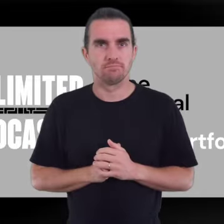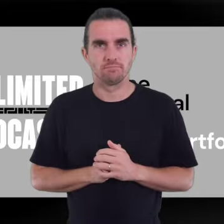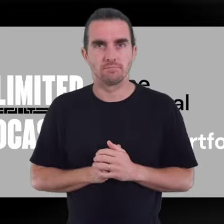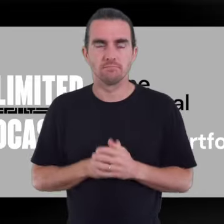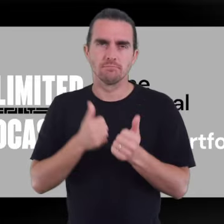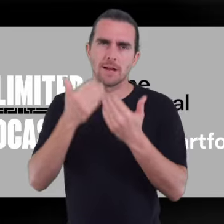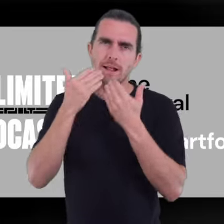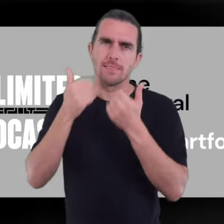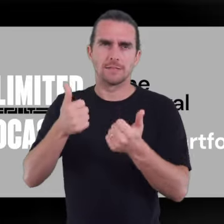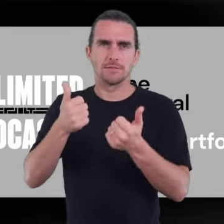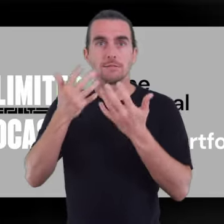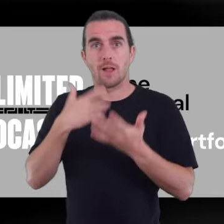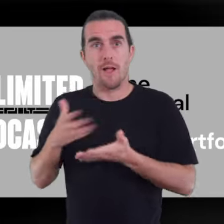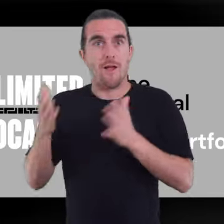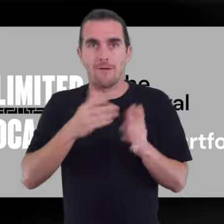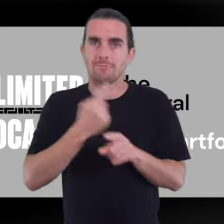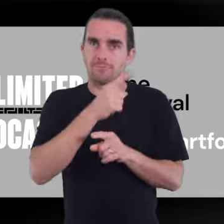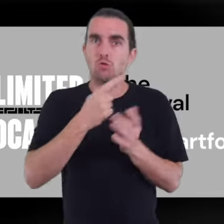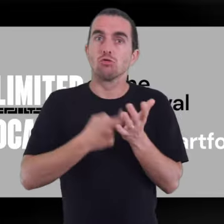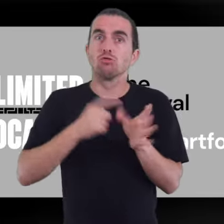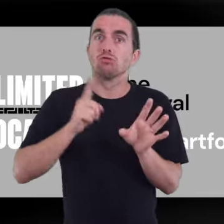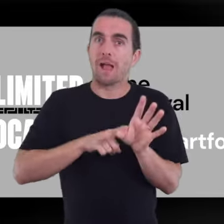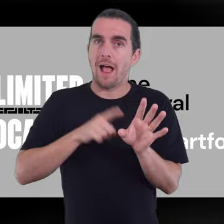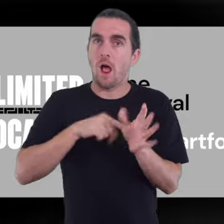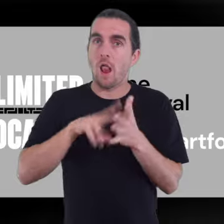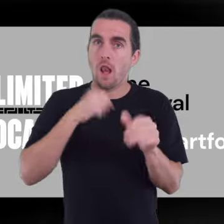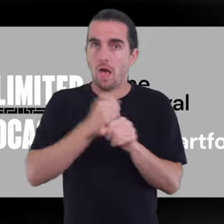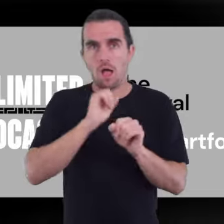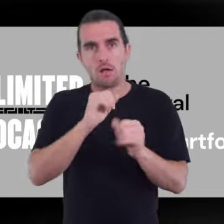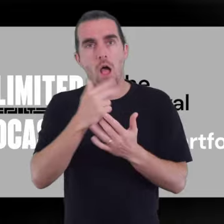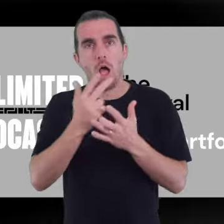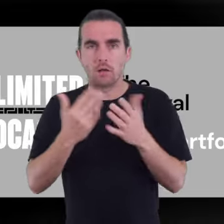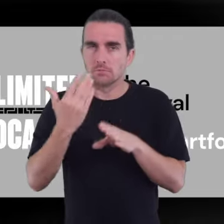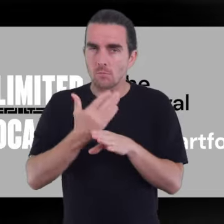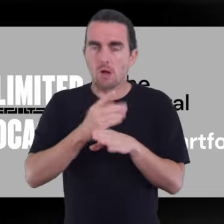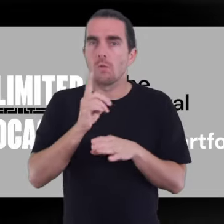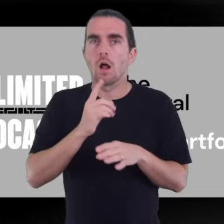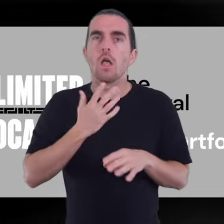[Alistair] Thanks, Lea. Next, we spoke to Ray Young about their artworks, "THIRST TRAP" and "BODIES".